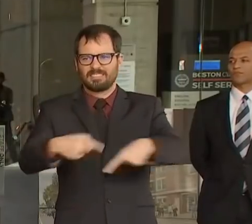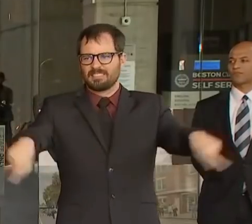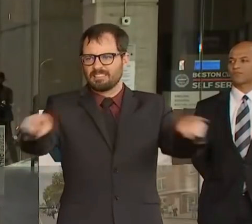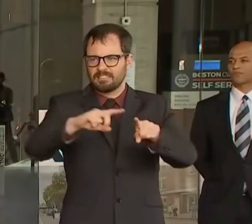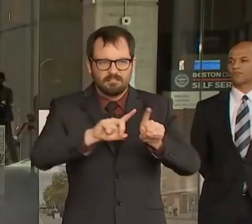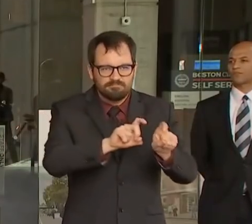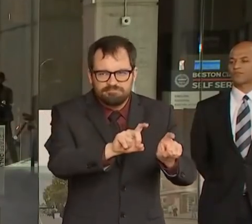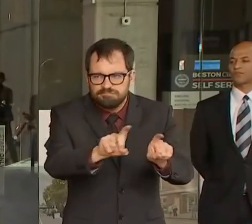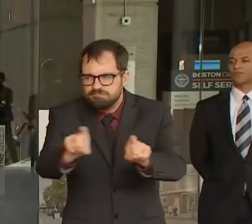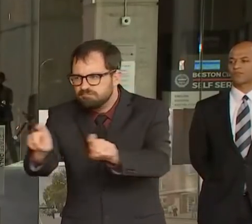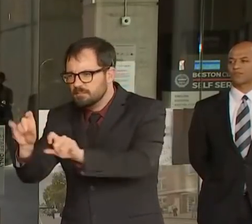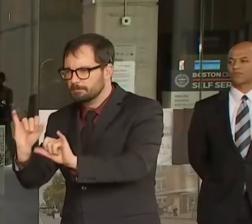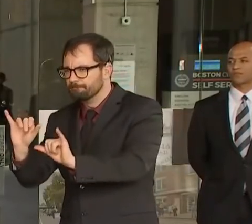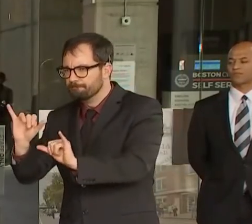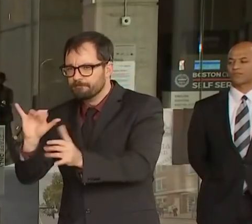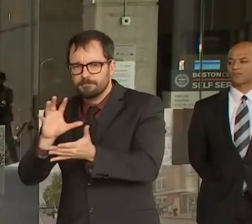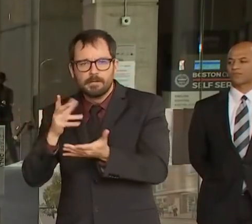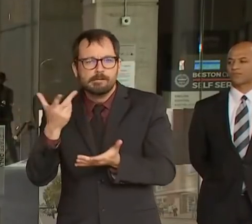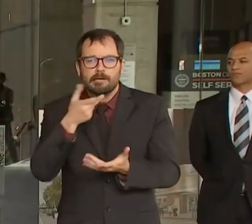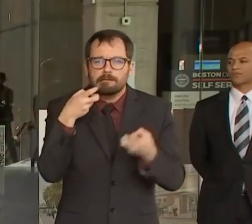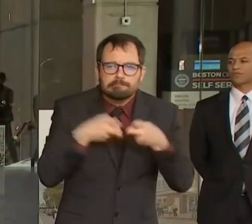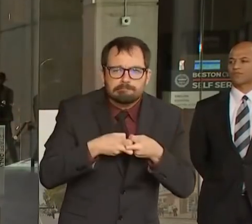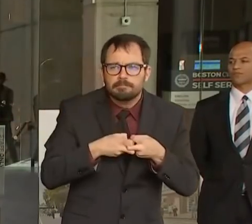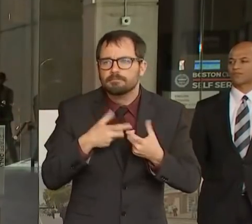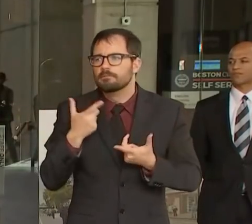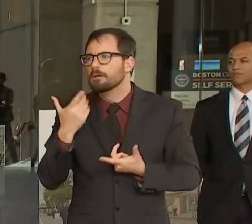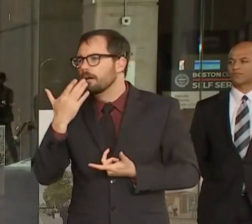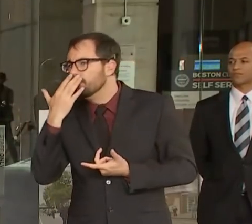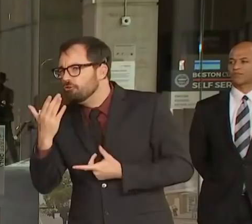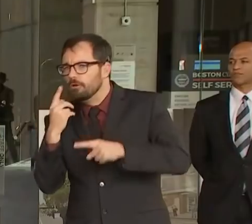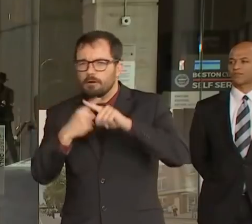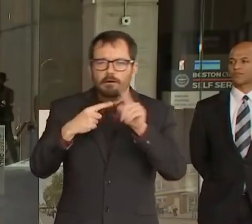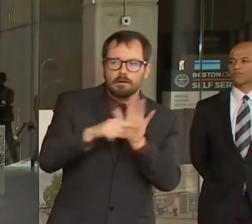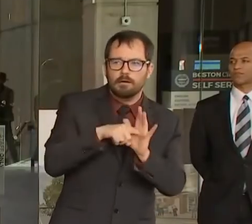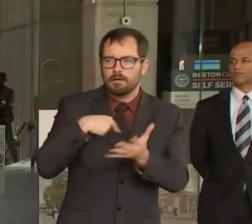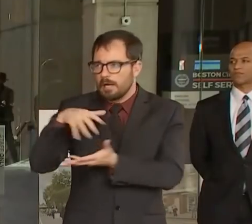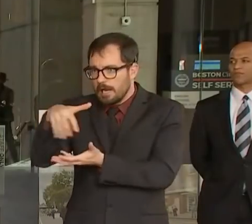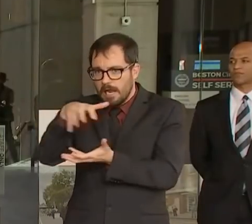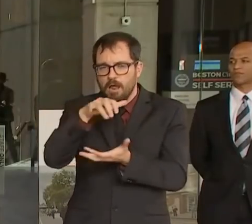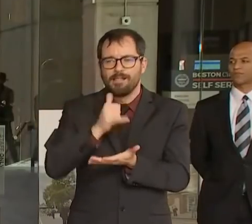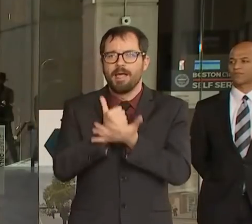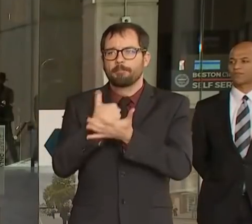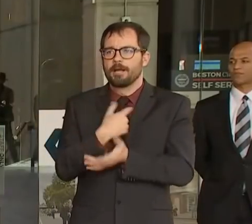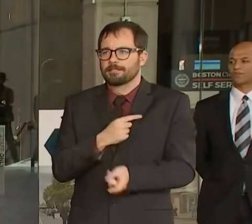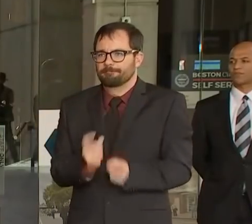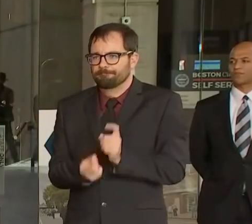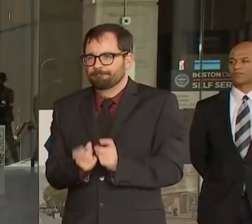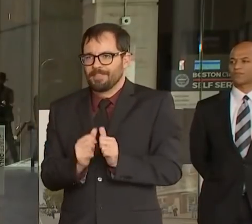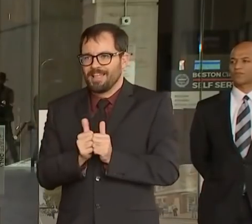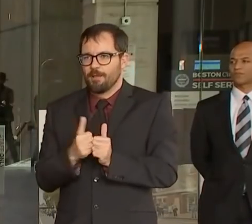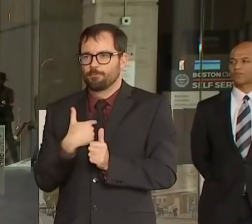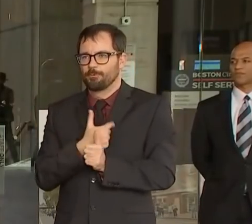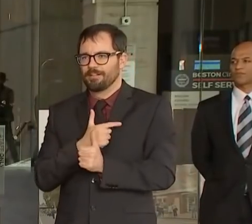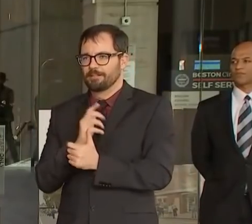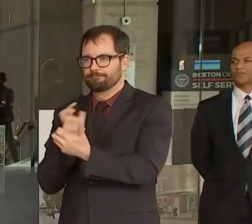WE ALSO HAVE ANOTHER SURVEY OF THE WAY THROUGH A GO TO BUSINESSES. THE RESULTS WILL INFORM OUR ONGOING RESPONSE. FOR BUSINESSES THAT ARE